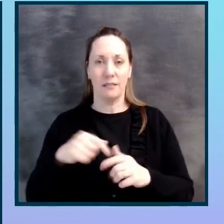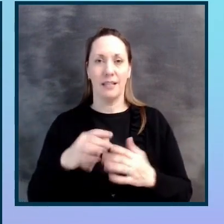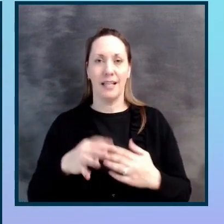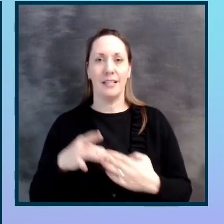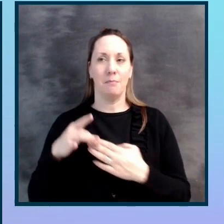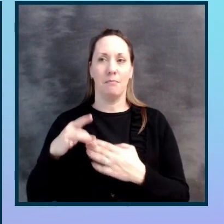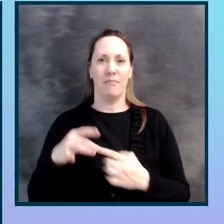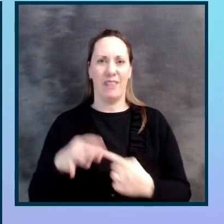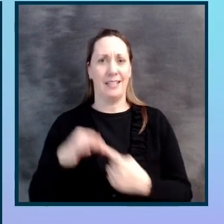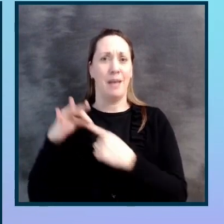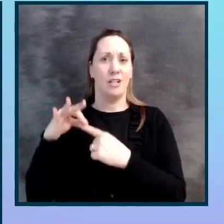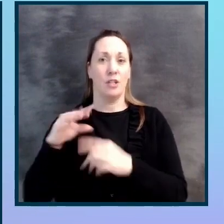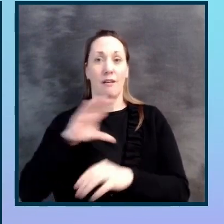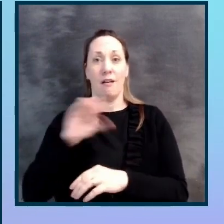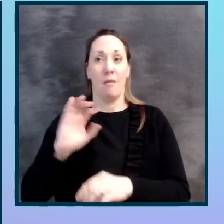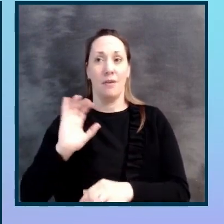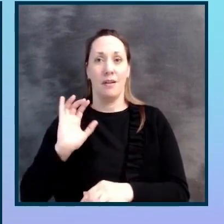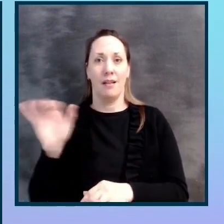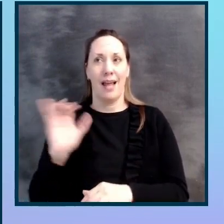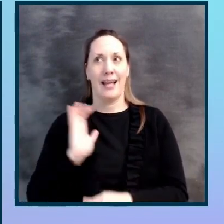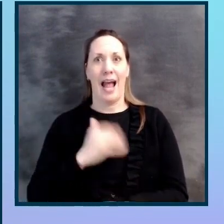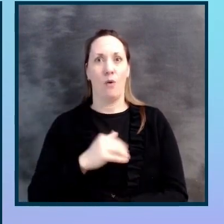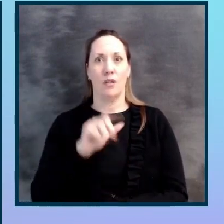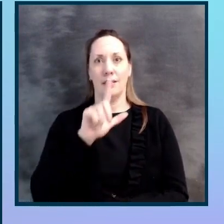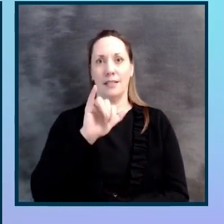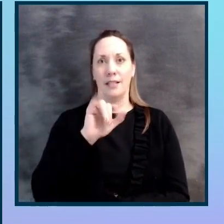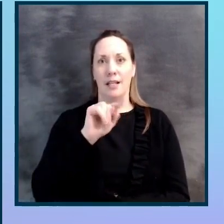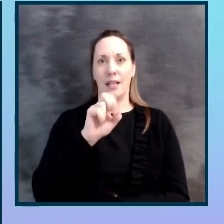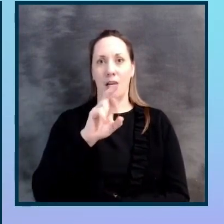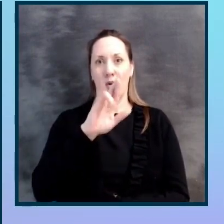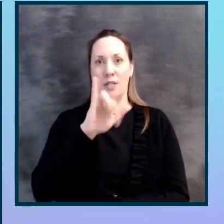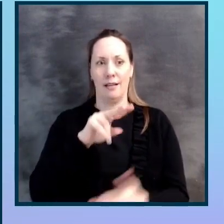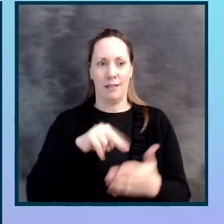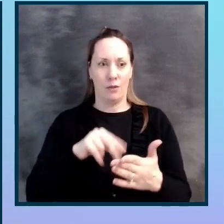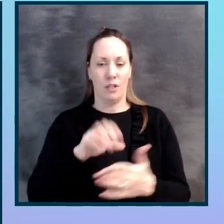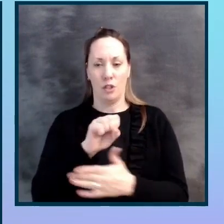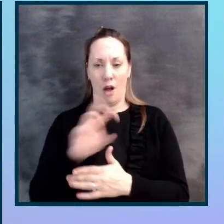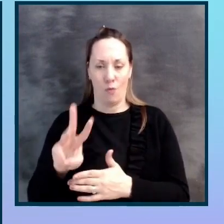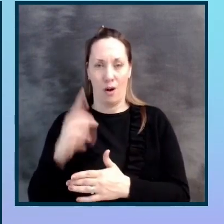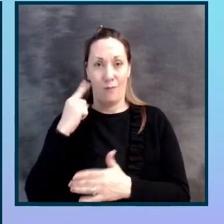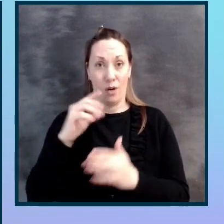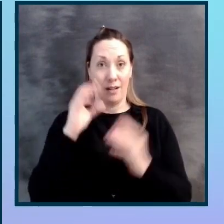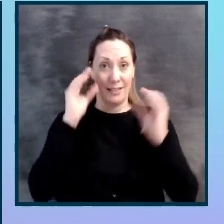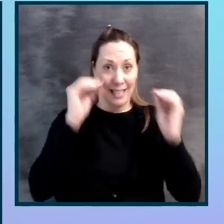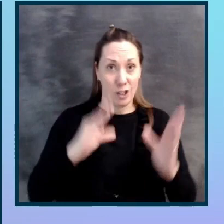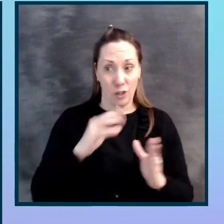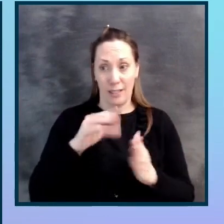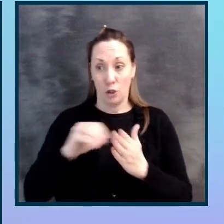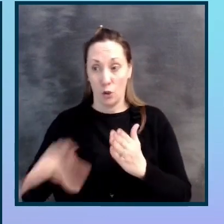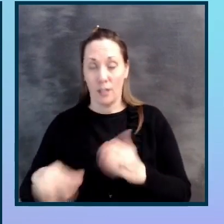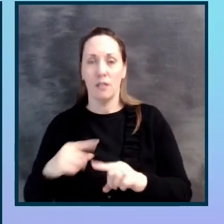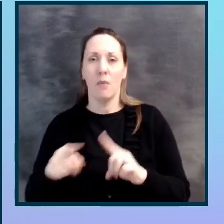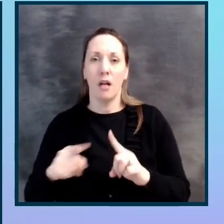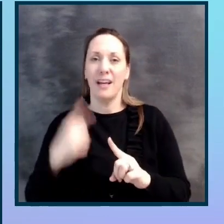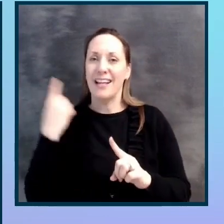that does literacy software for, excuse me, teachers and students, but it's always the business case